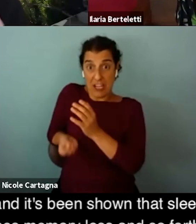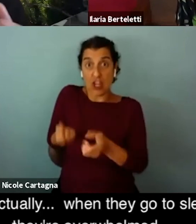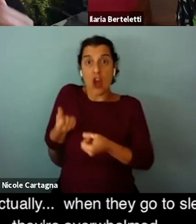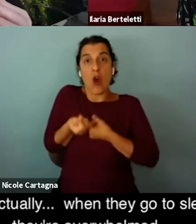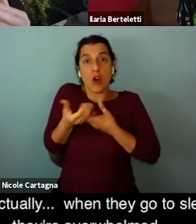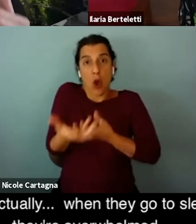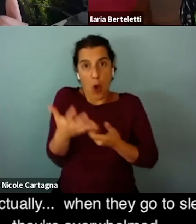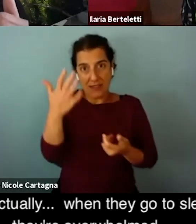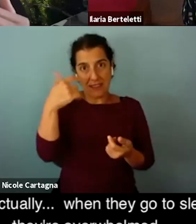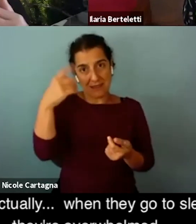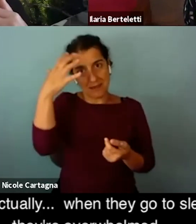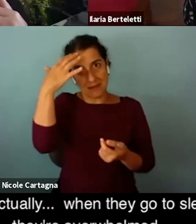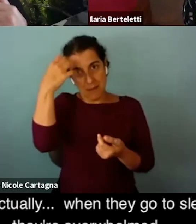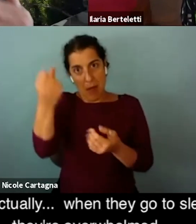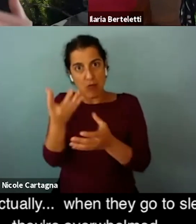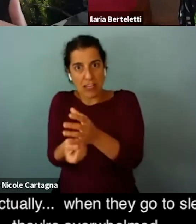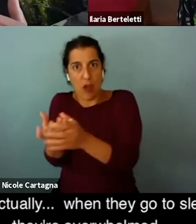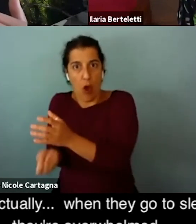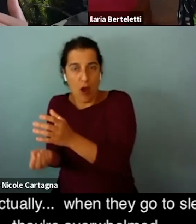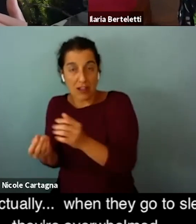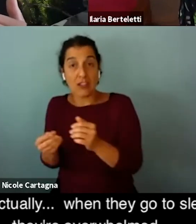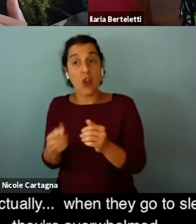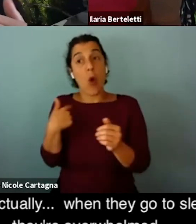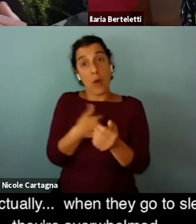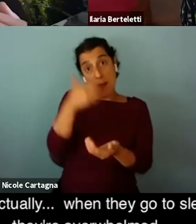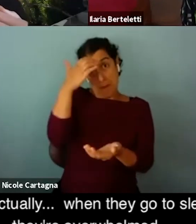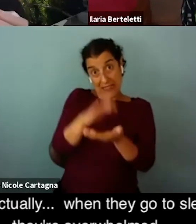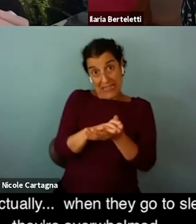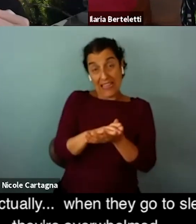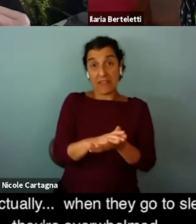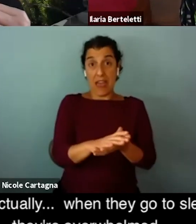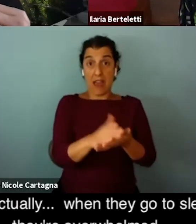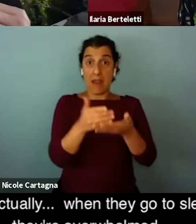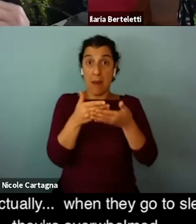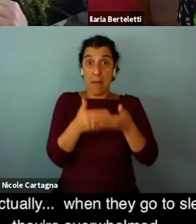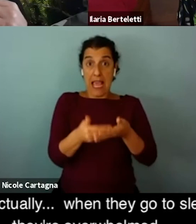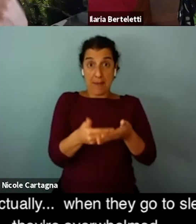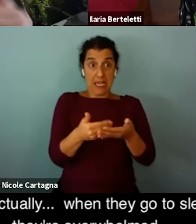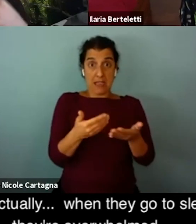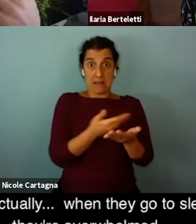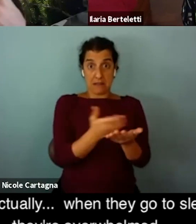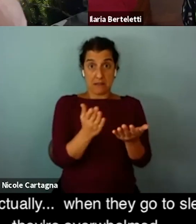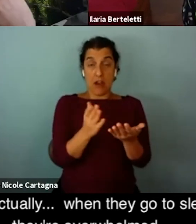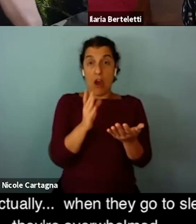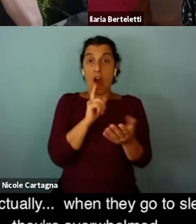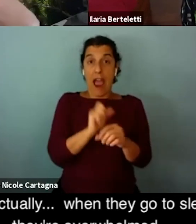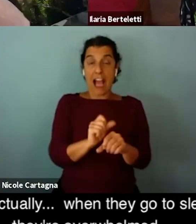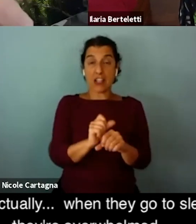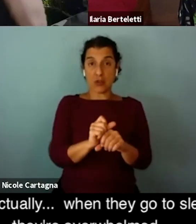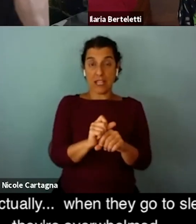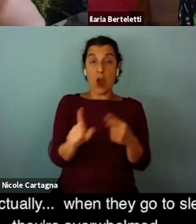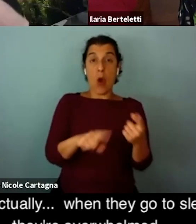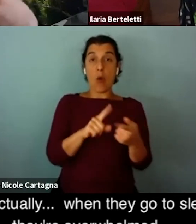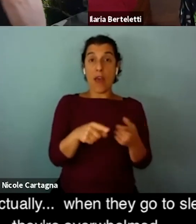so we believe that the babies are actually um are actually when they go to sleep when they cry